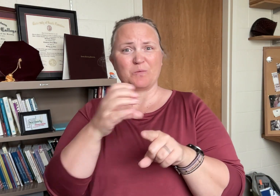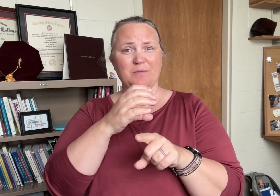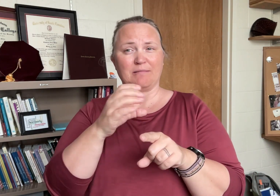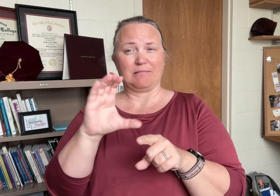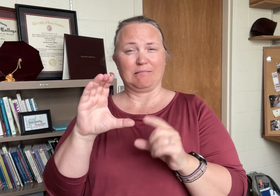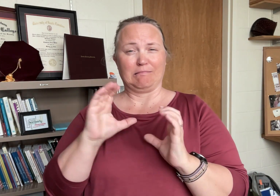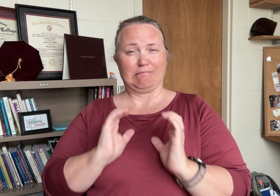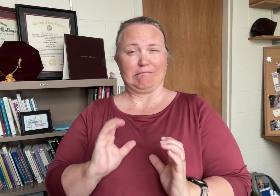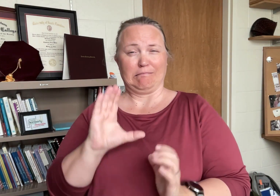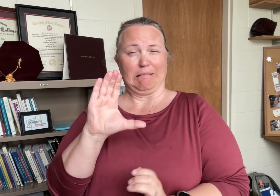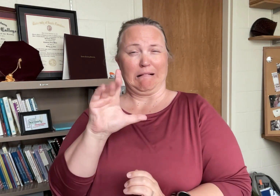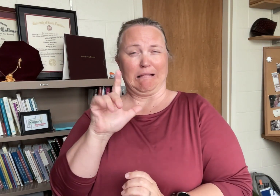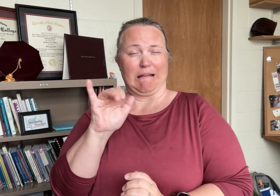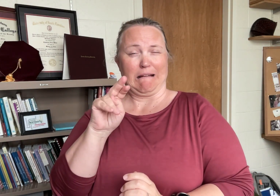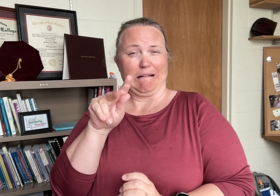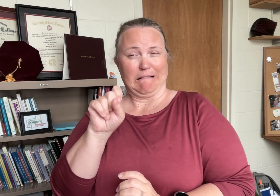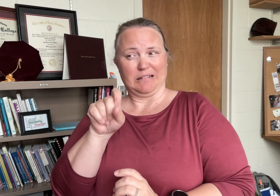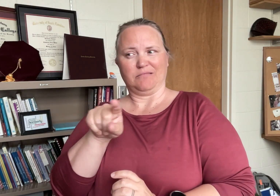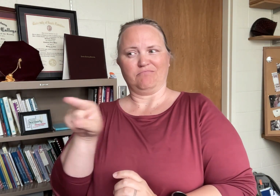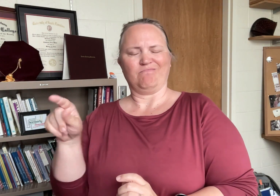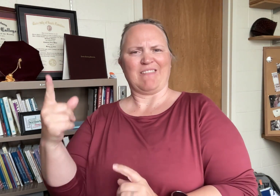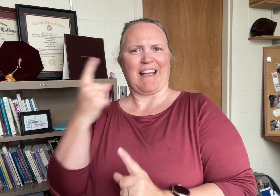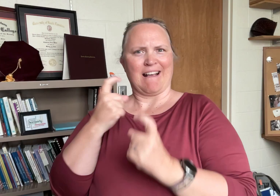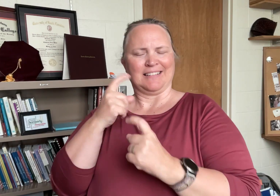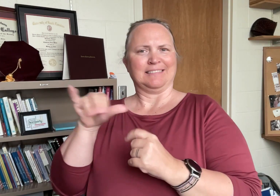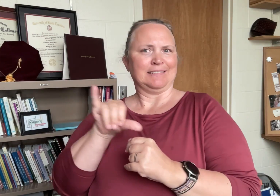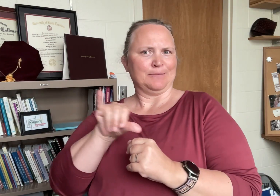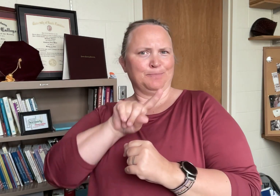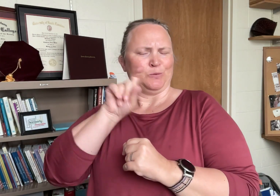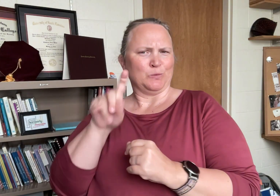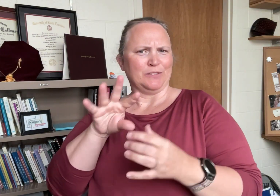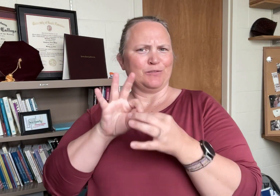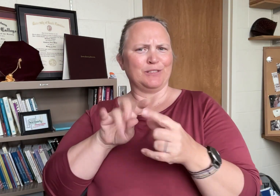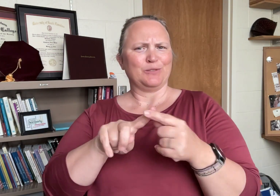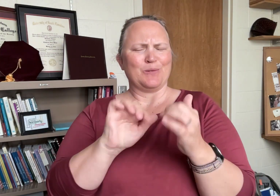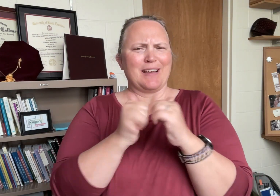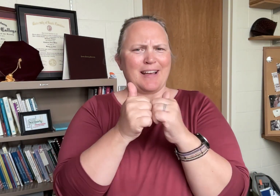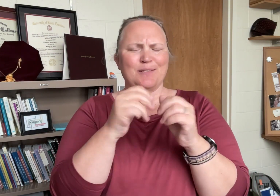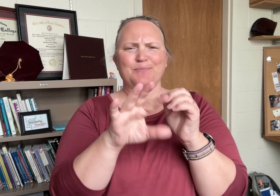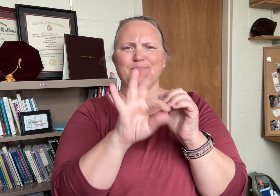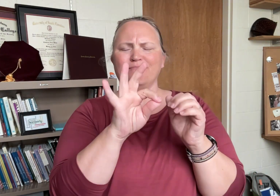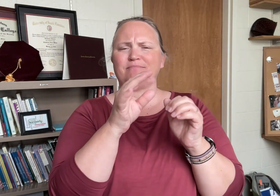I've also had a few of my coaching clients ask me some questions related